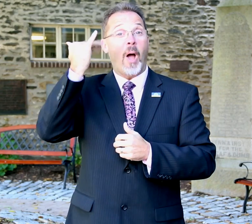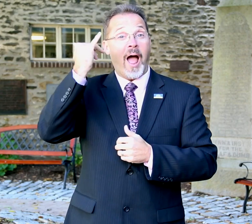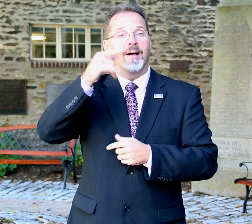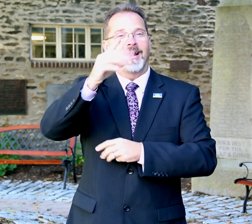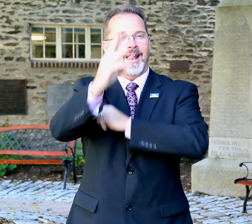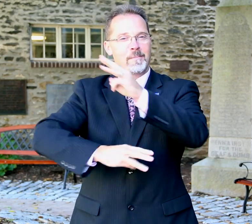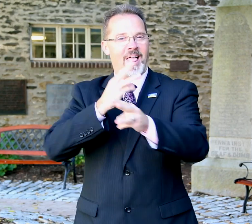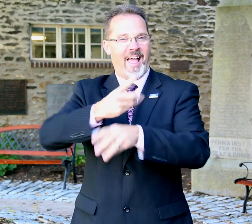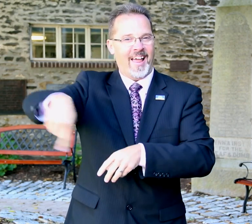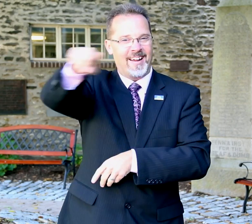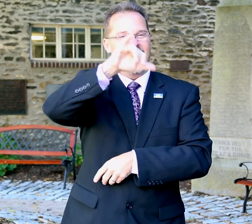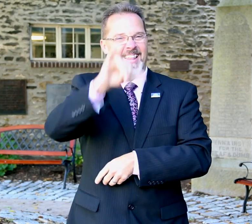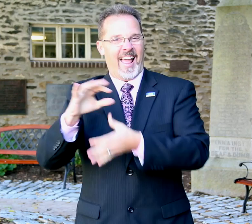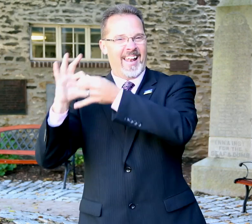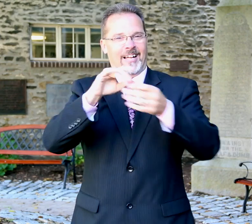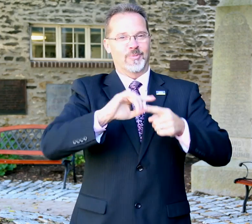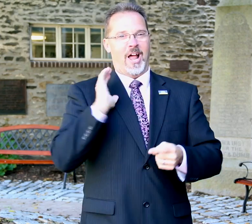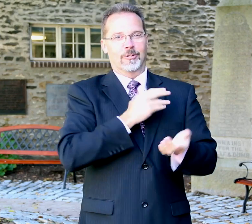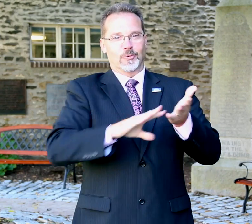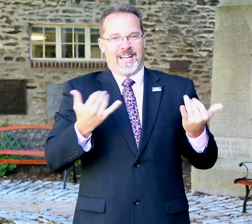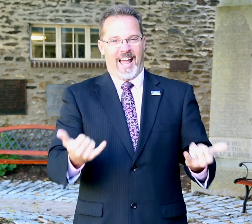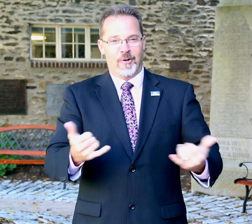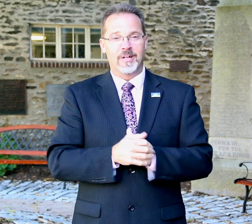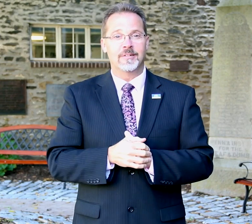Alumni, that is how you connect to our students now.